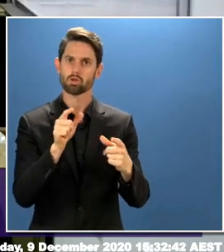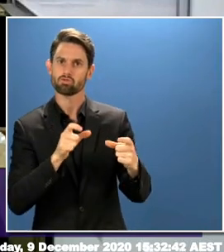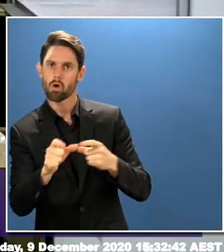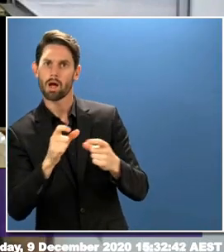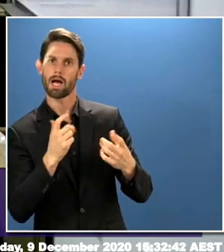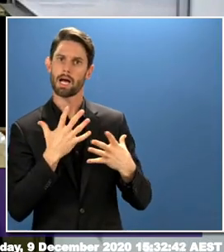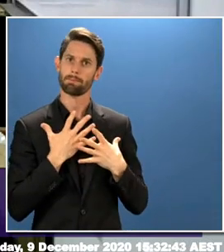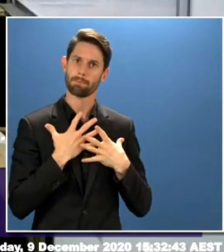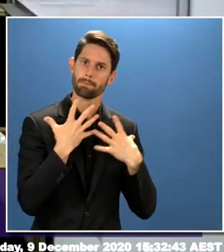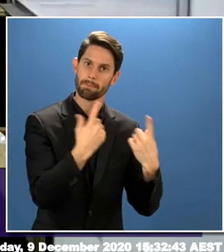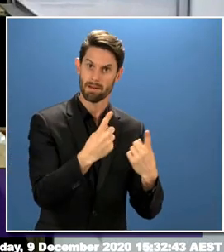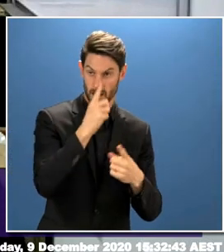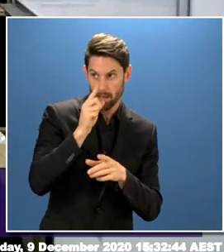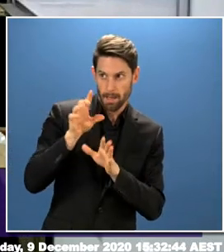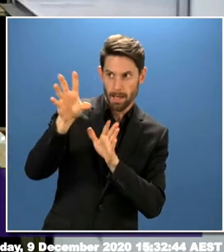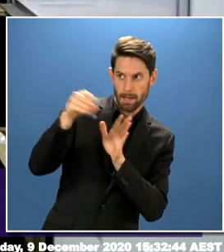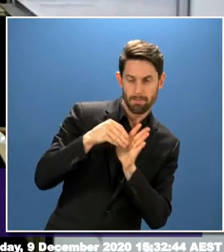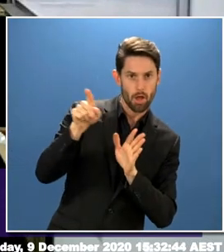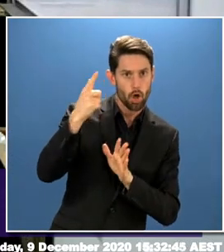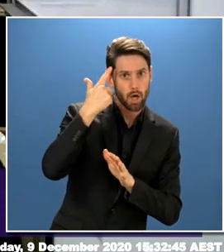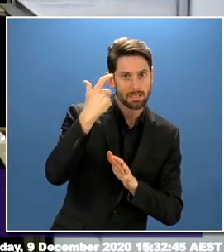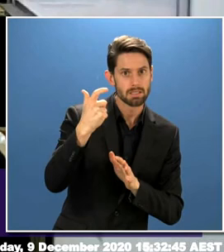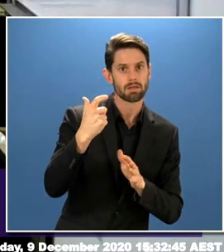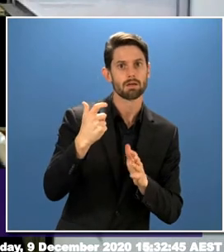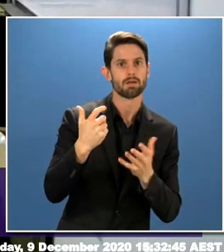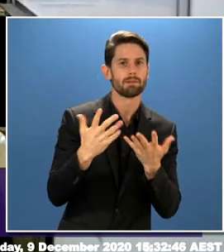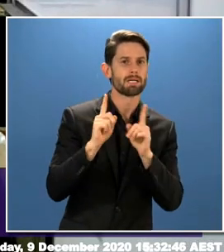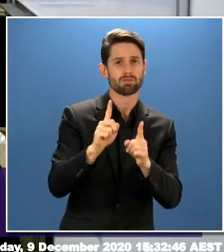But that's going to be a long way off. But there are solutions, there are examples.